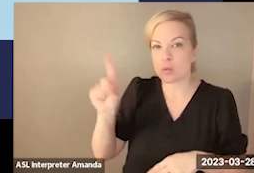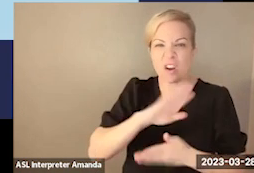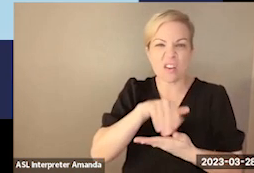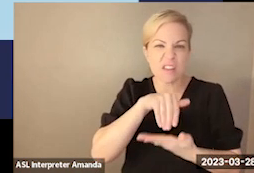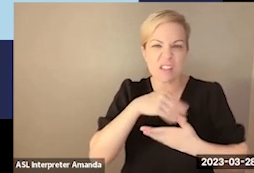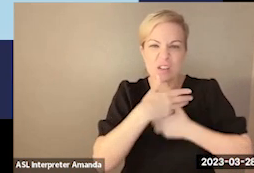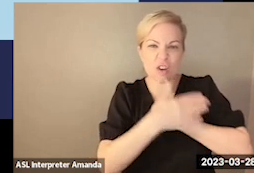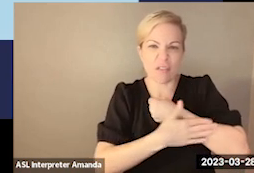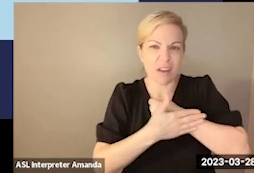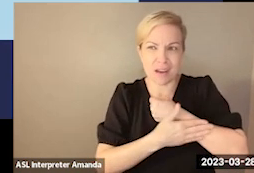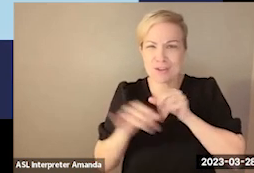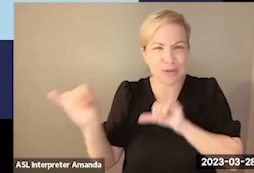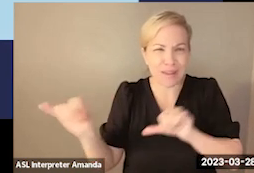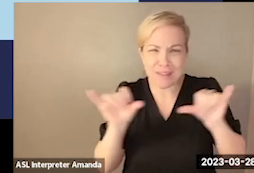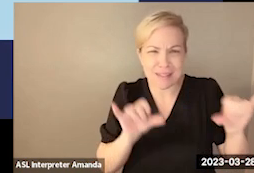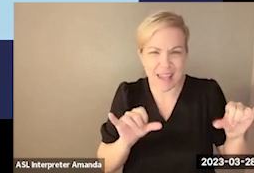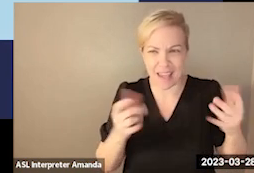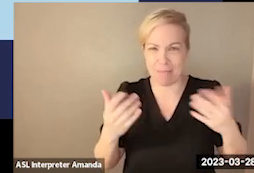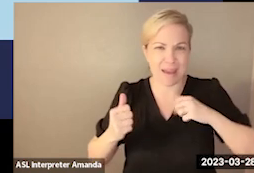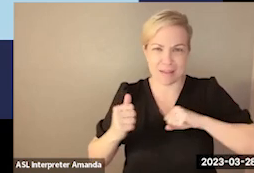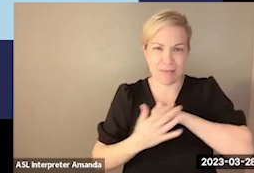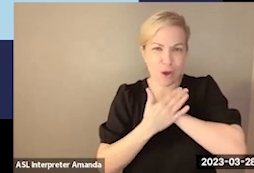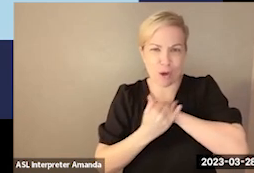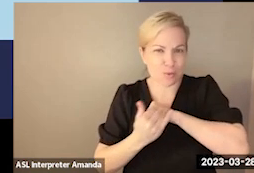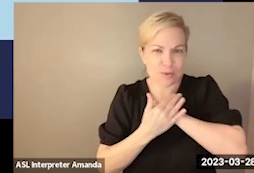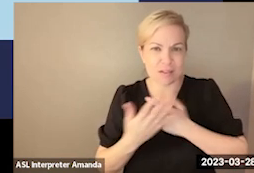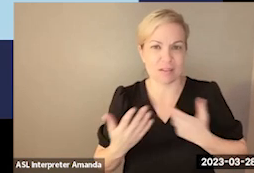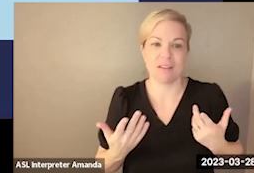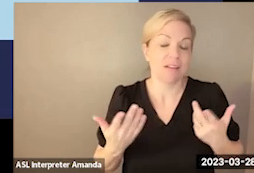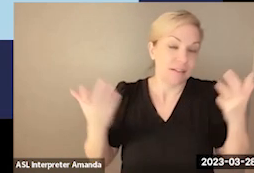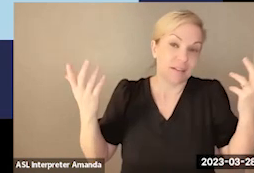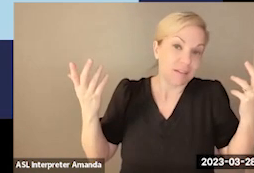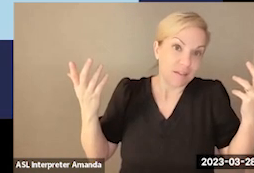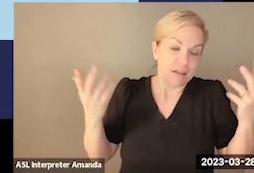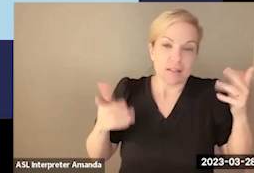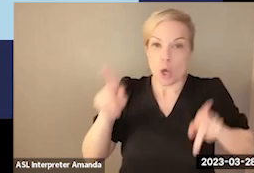Debbie Stine, Science & Technology Policy Academy: you know, as on the coast. And so it's like. Why should we? And